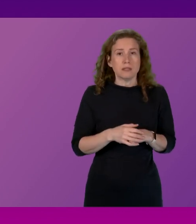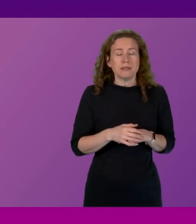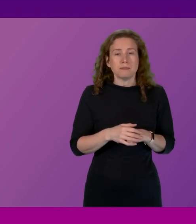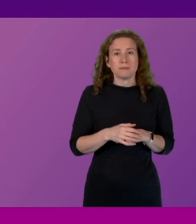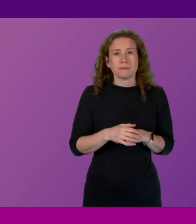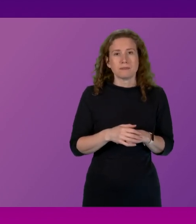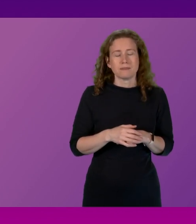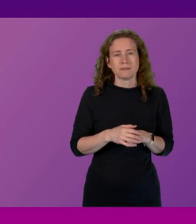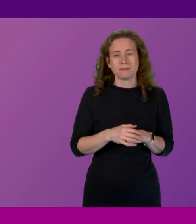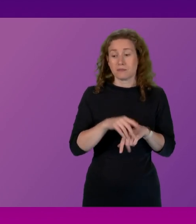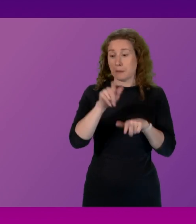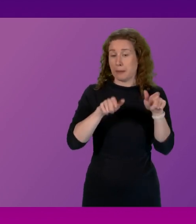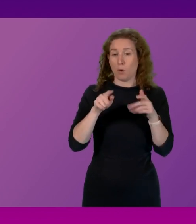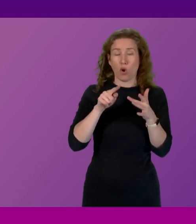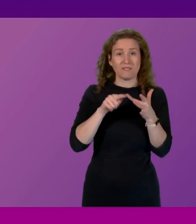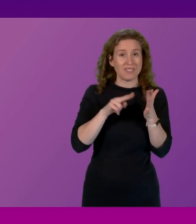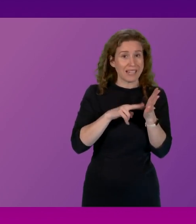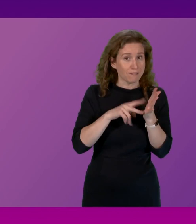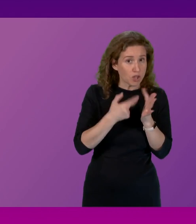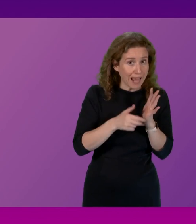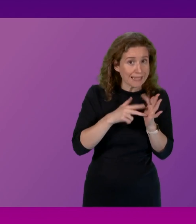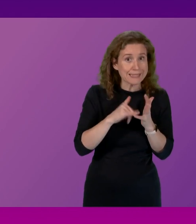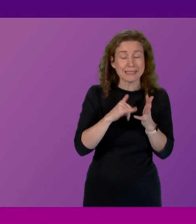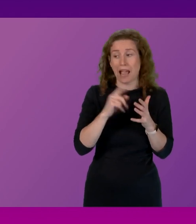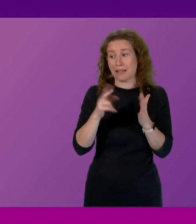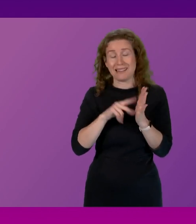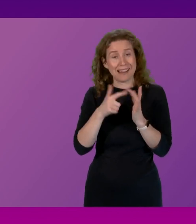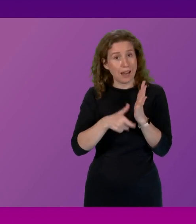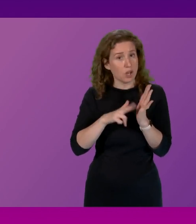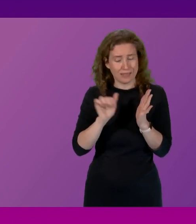The people of Inverness and Nairn are due an update.